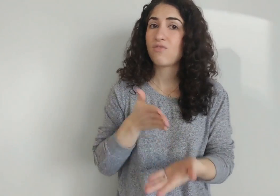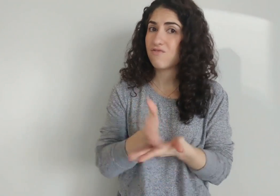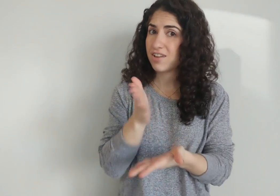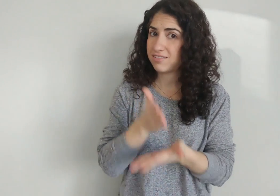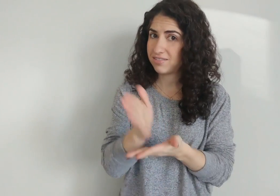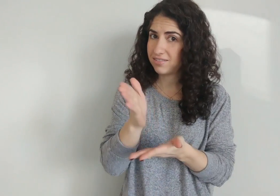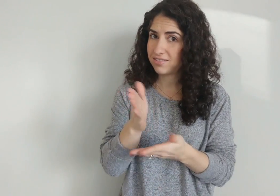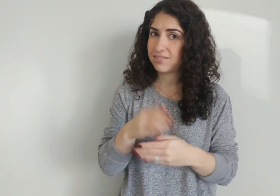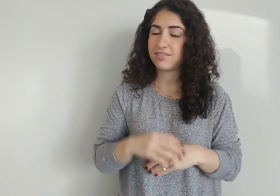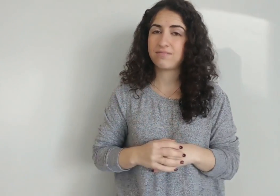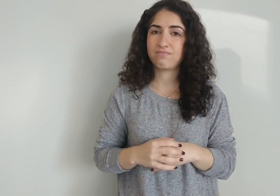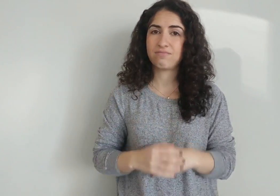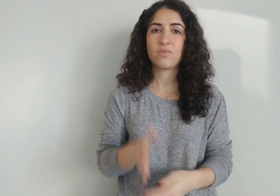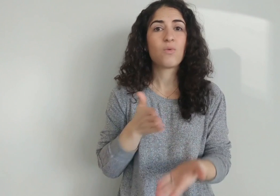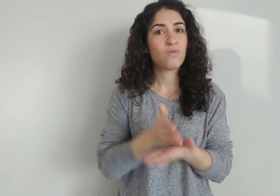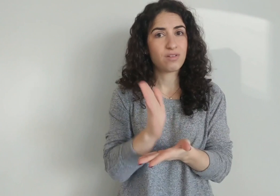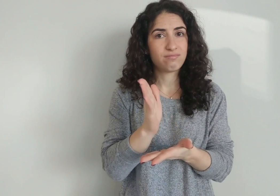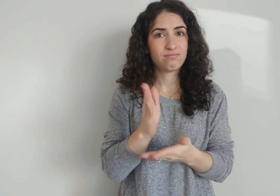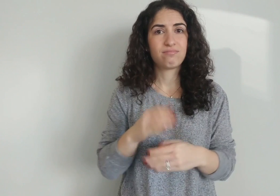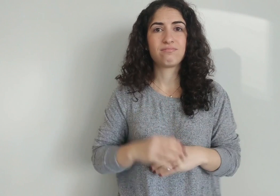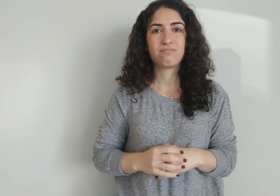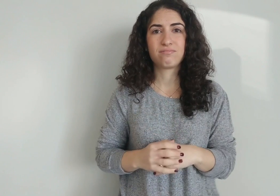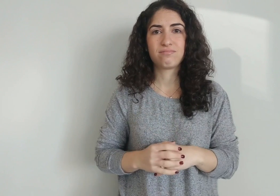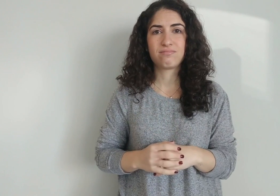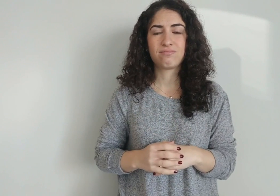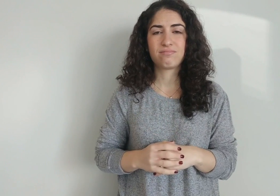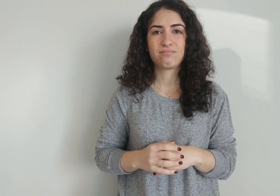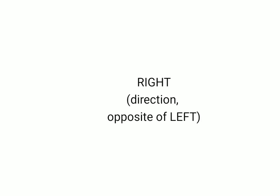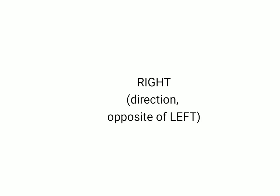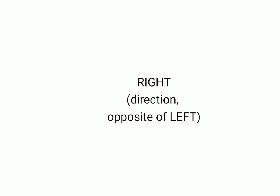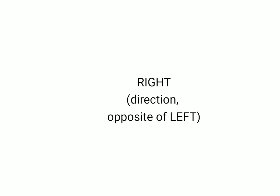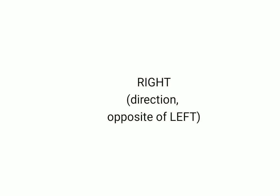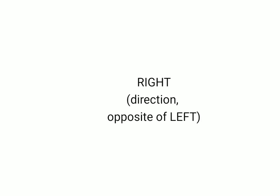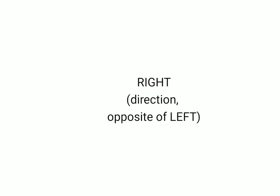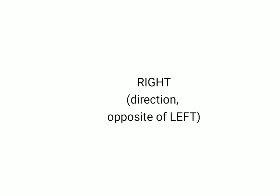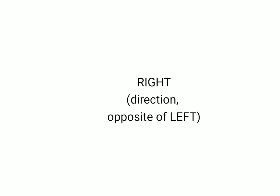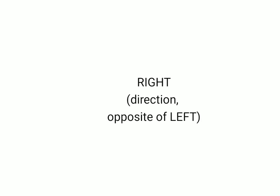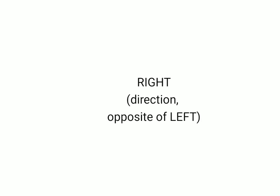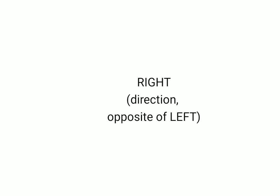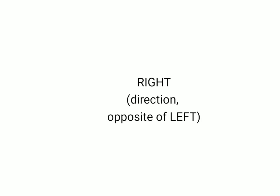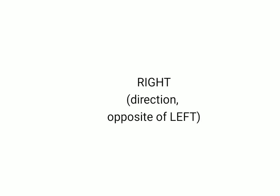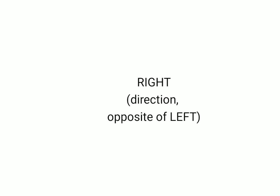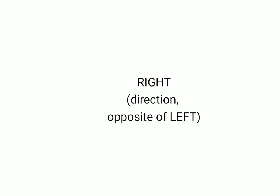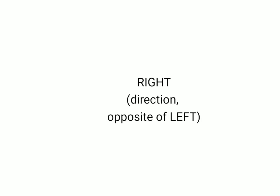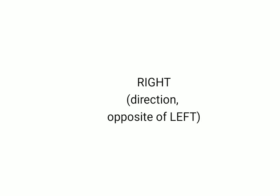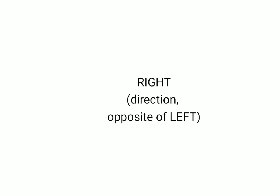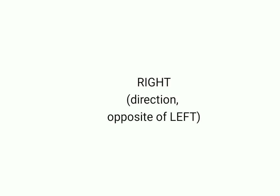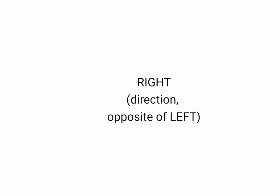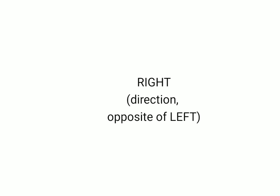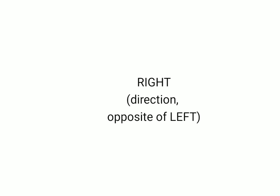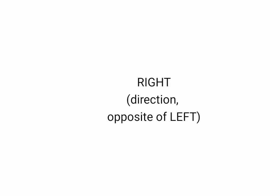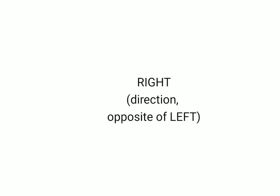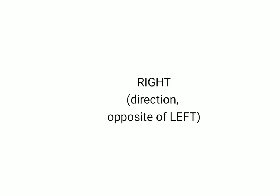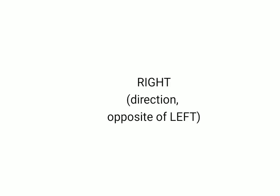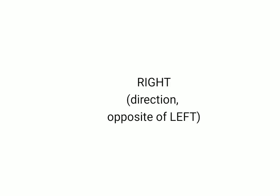RIGHTS. RIGHT, the direction.